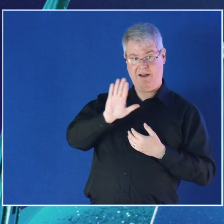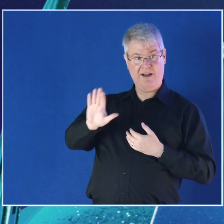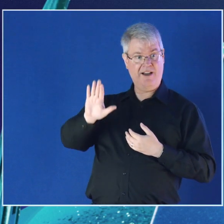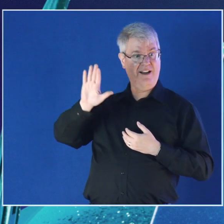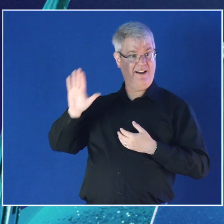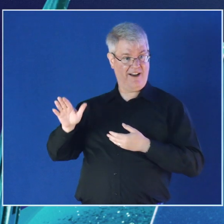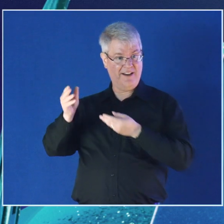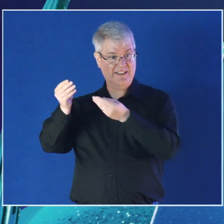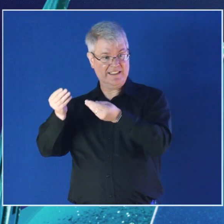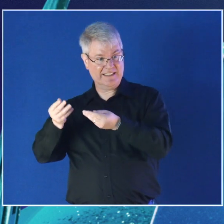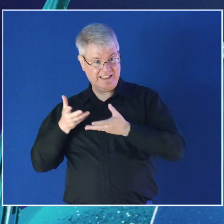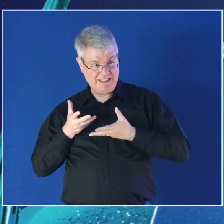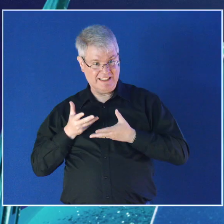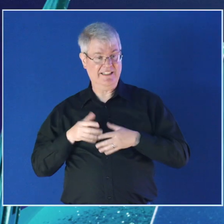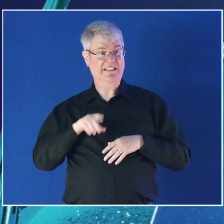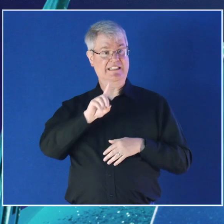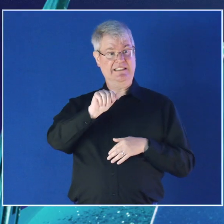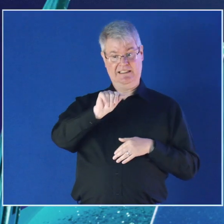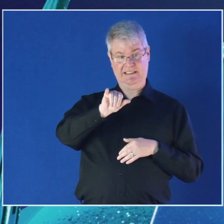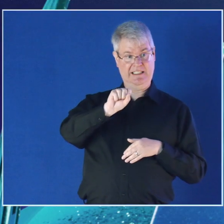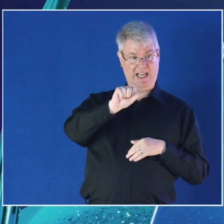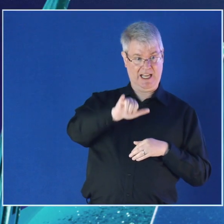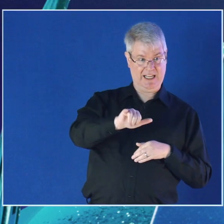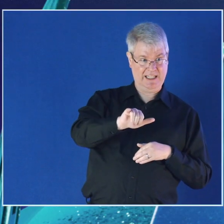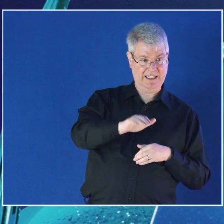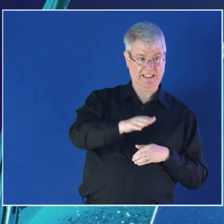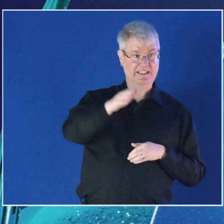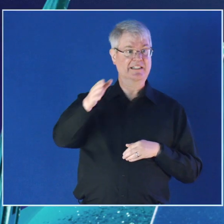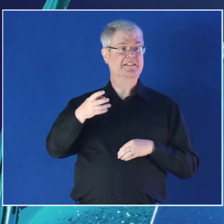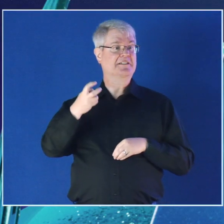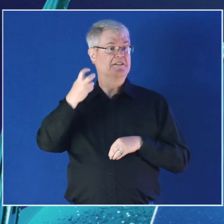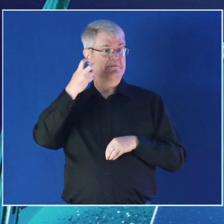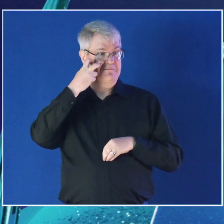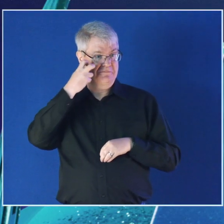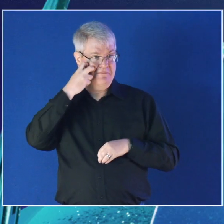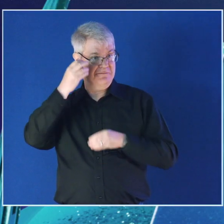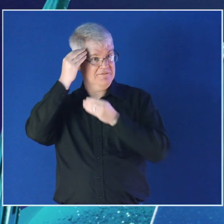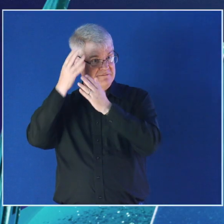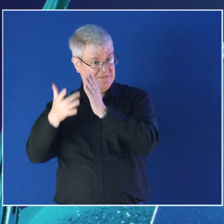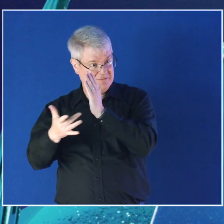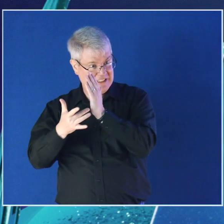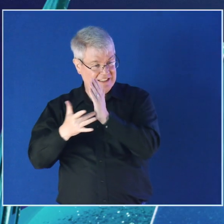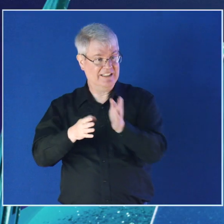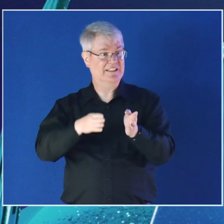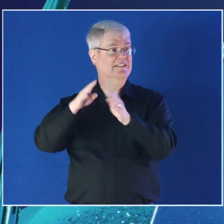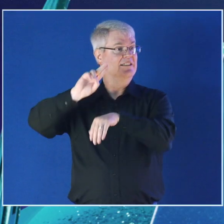the Blind Information Technology Solutions, and the National Federation of the Blind, who are not just advising us,